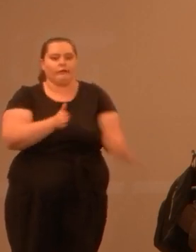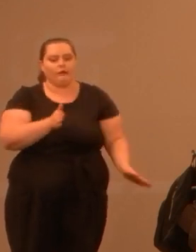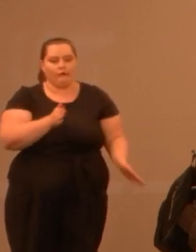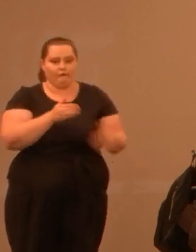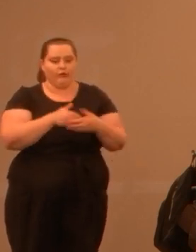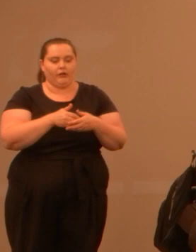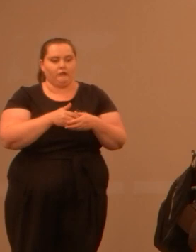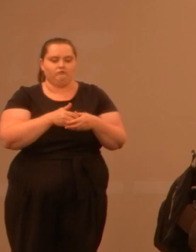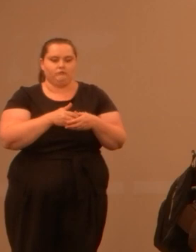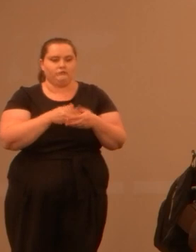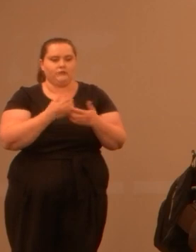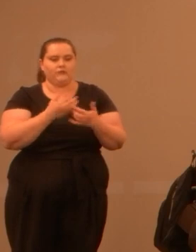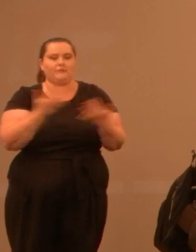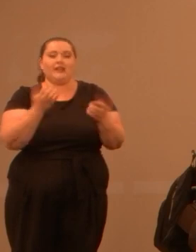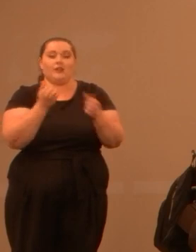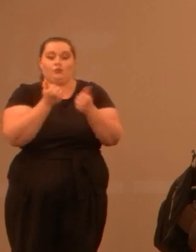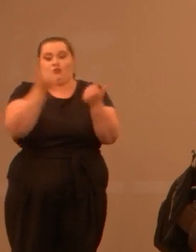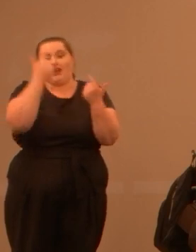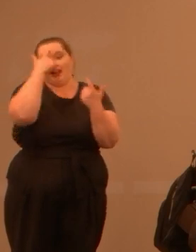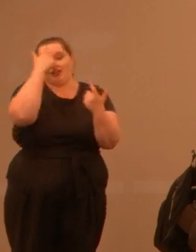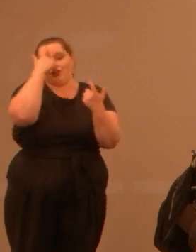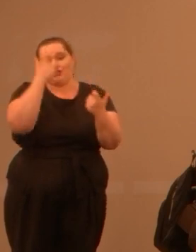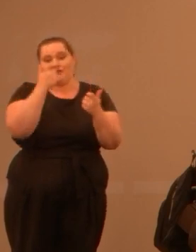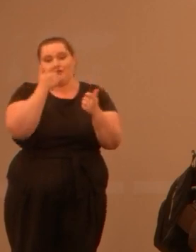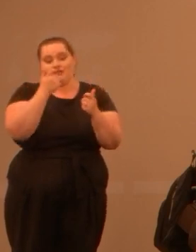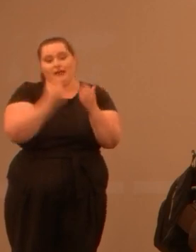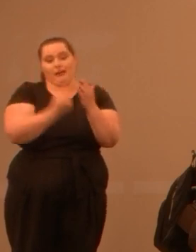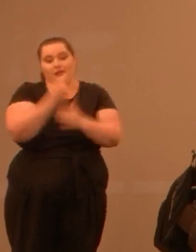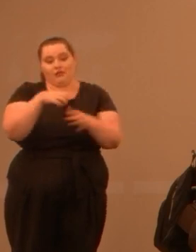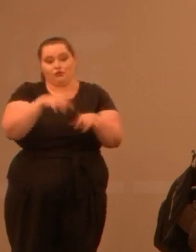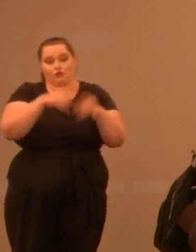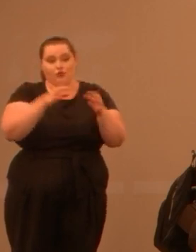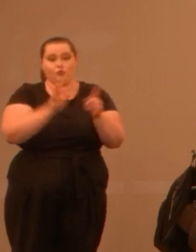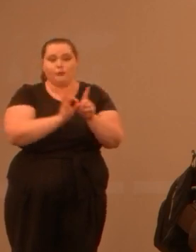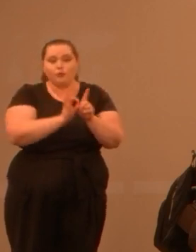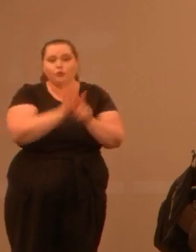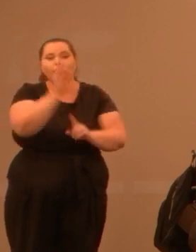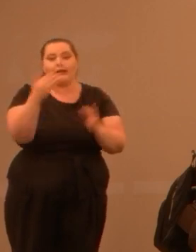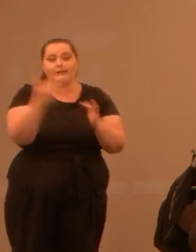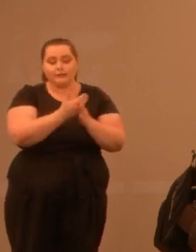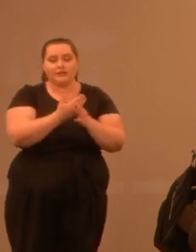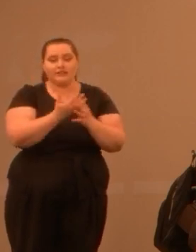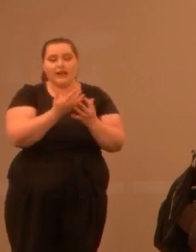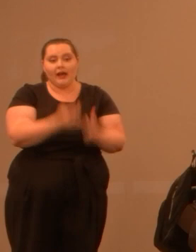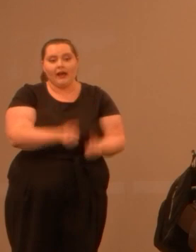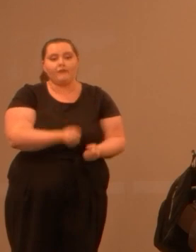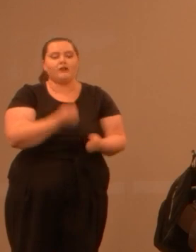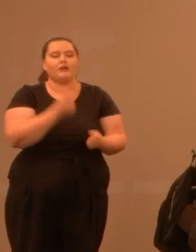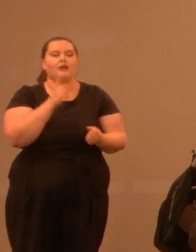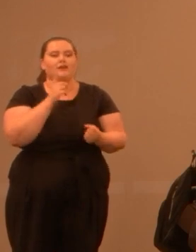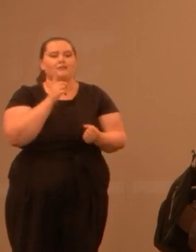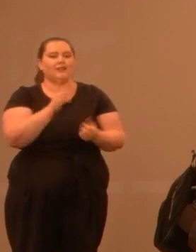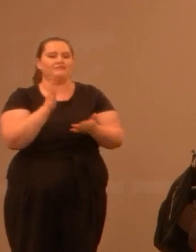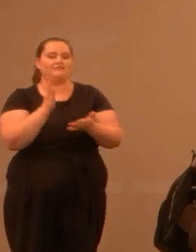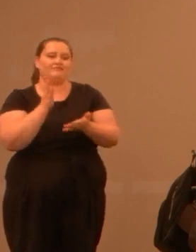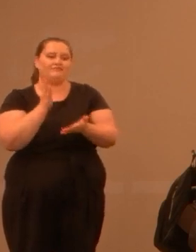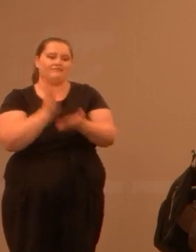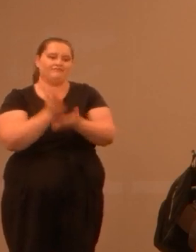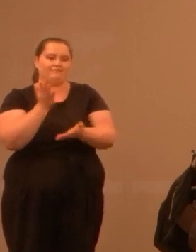are many great initiatives underway across Australia to improve accessibility, the reality is that too much of the digital world is still